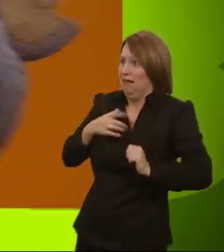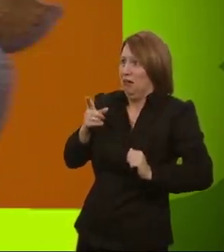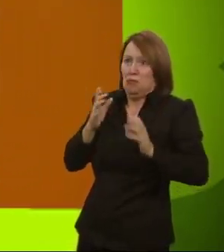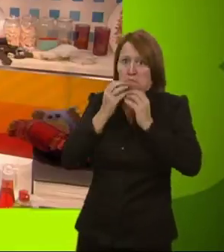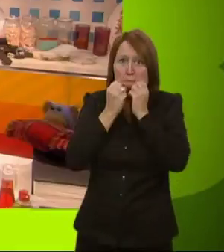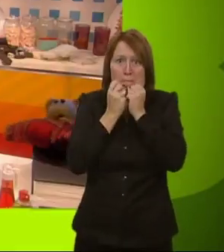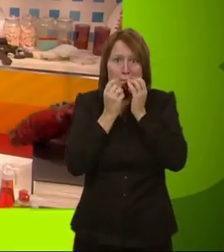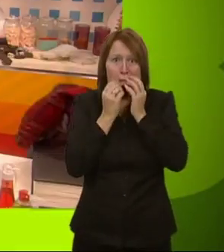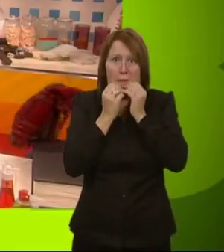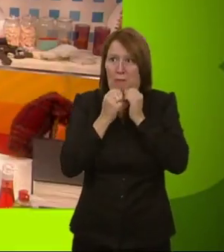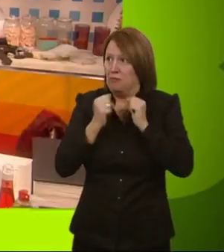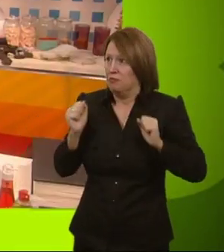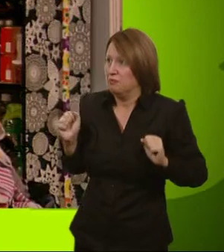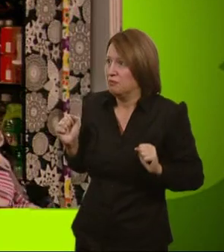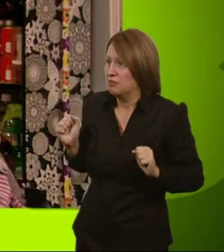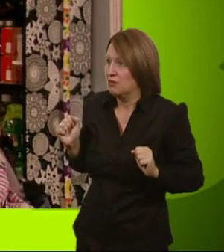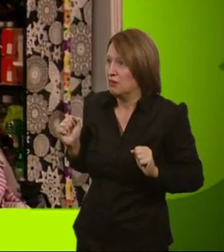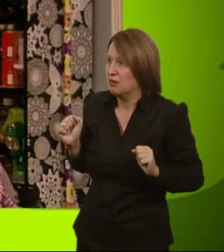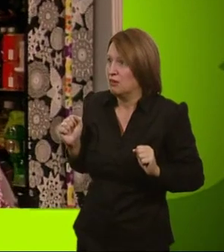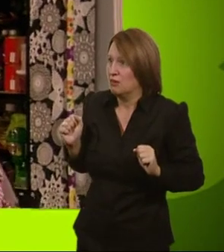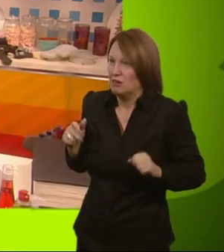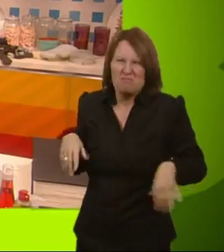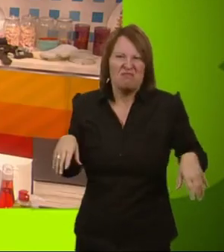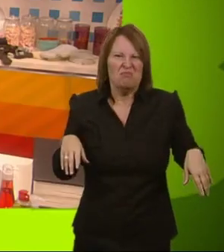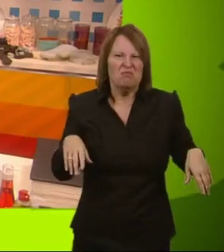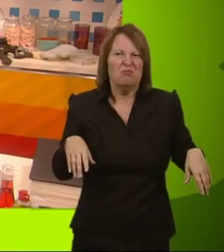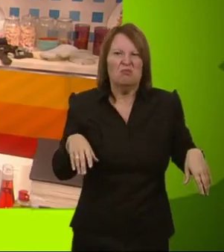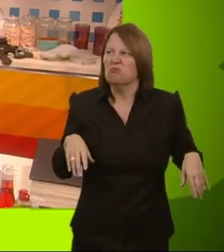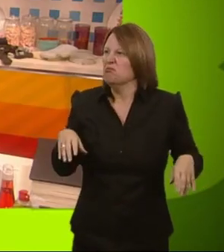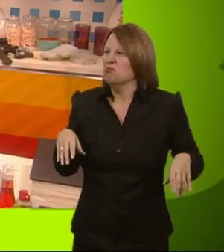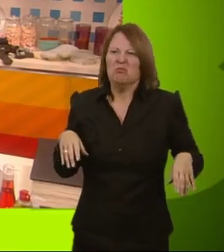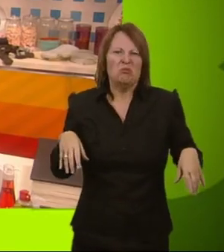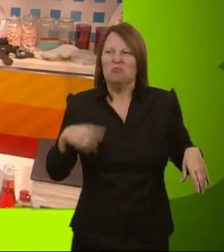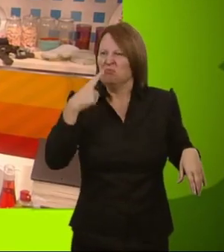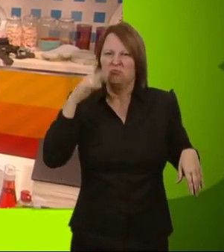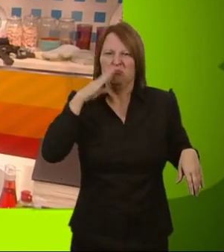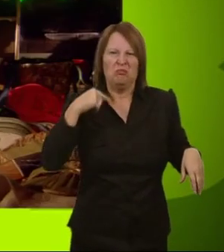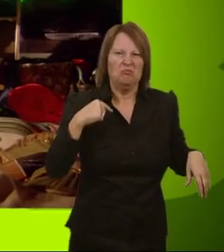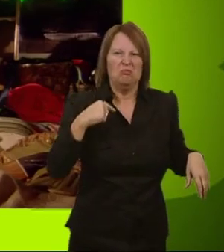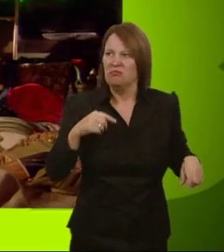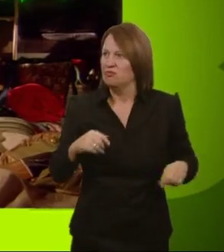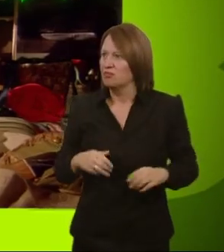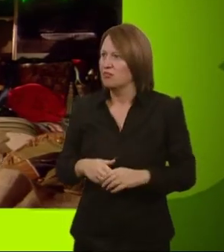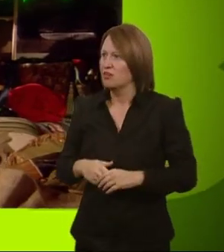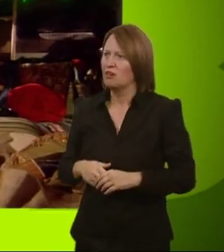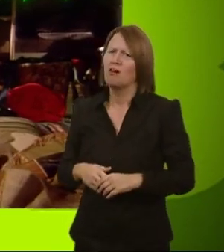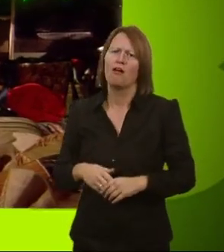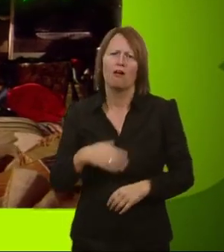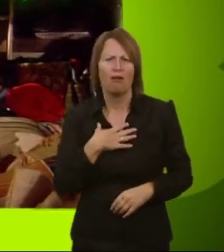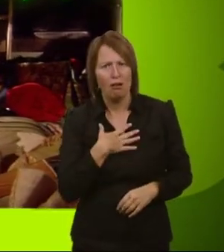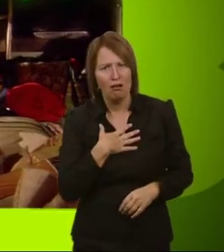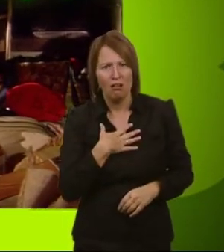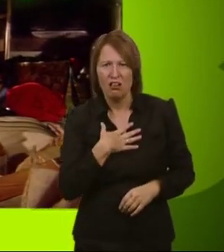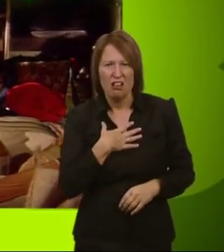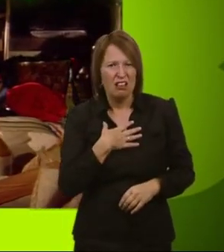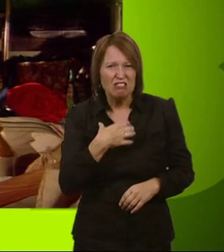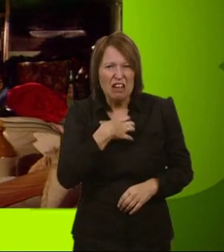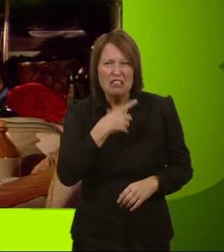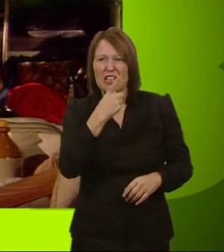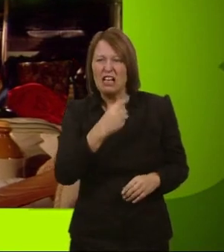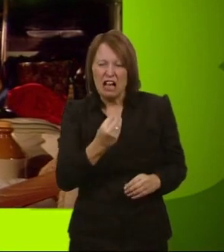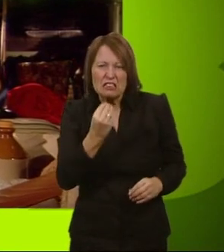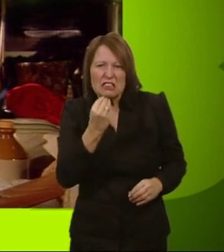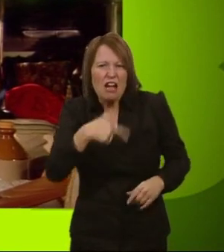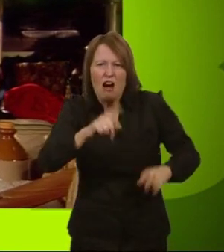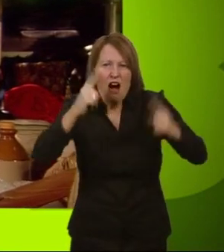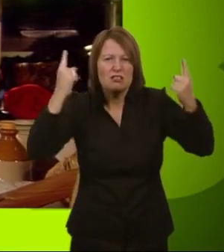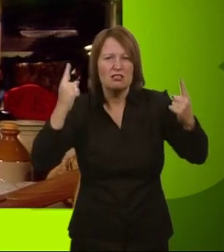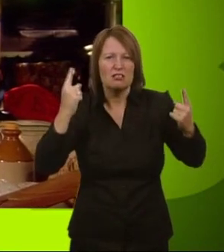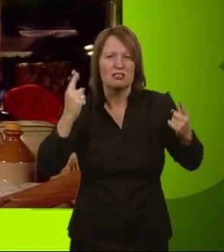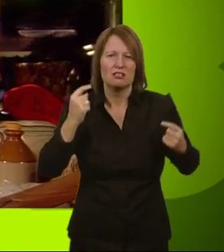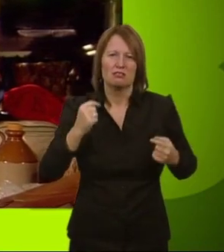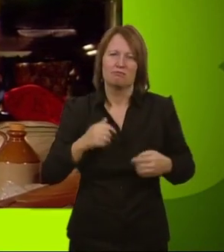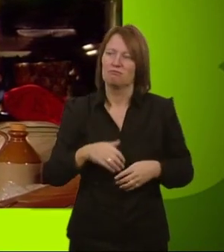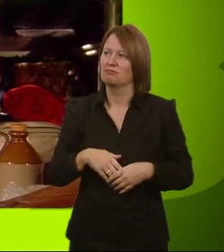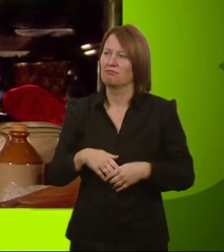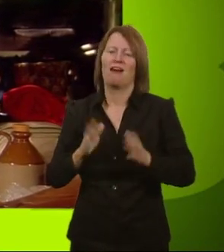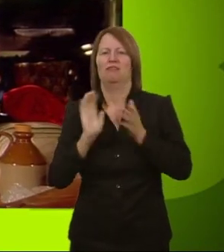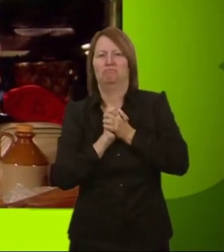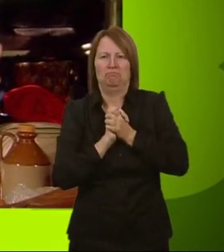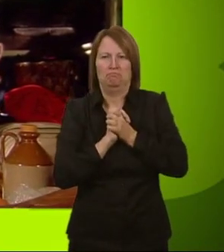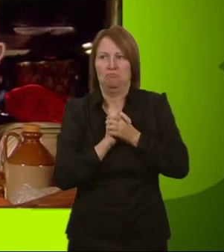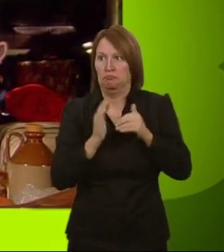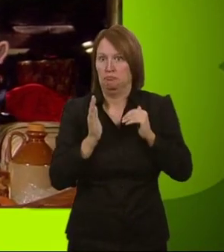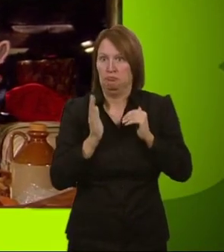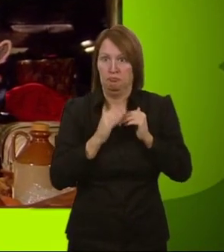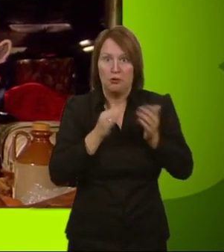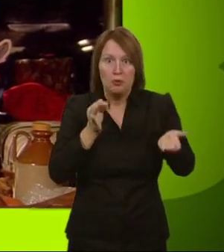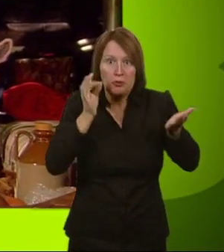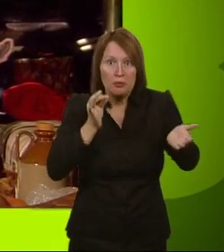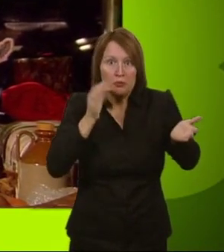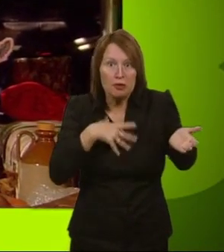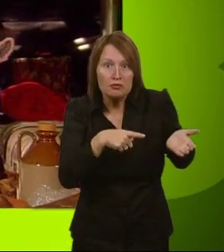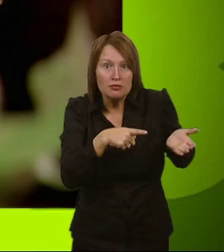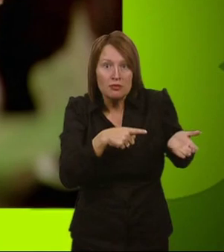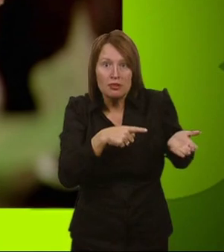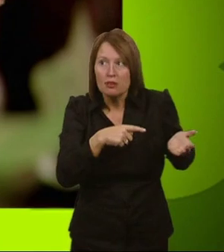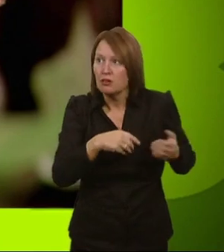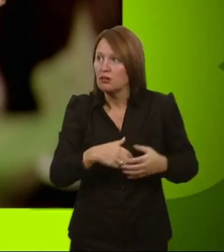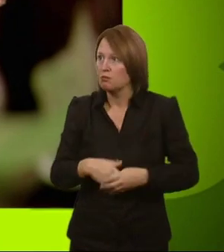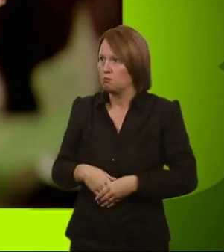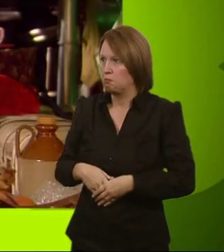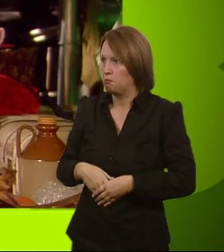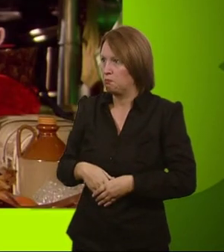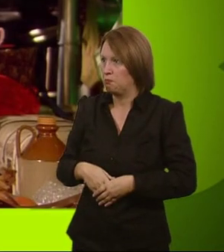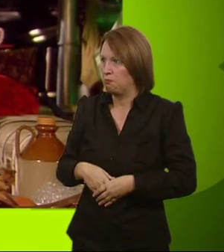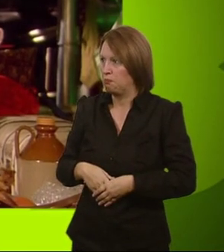Stinky you can't beat elers with a nice PL of bickies Mor te Doris sweetie ah well I